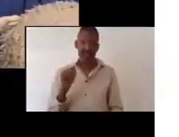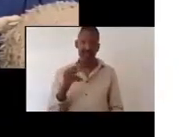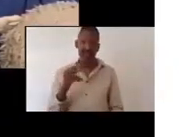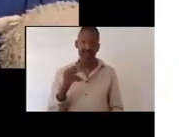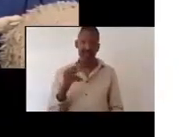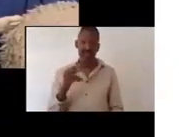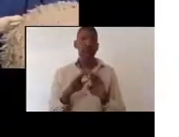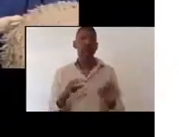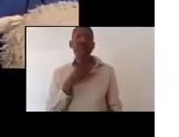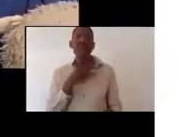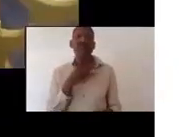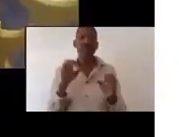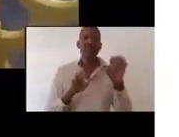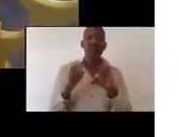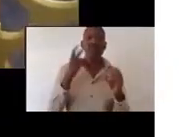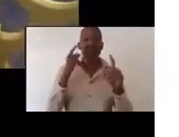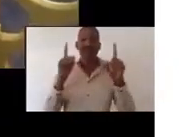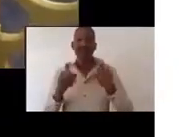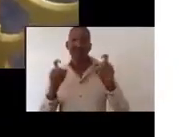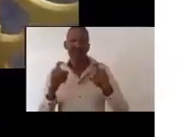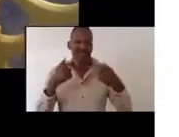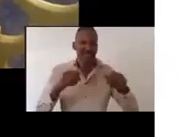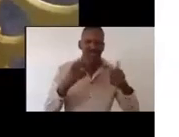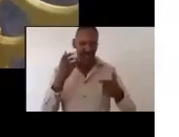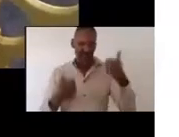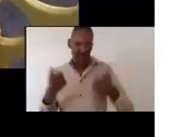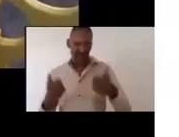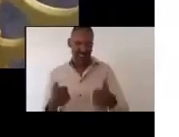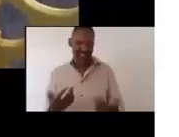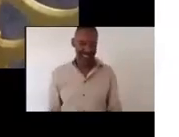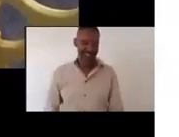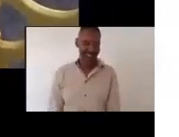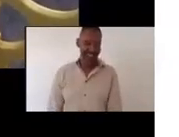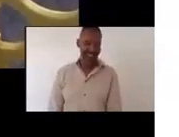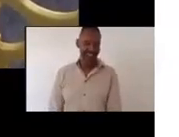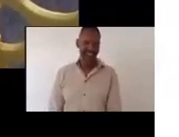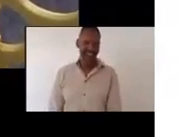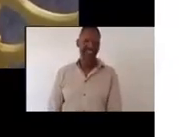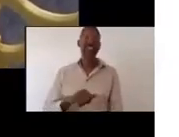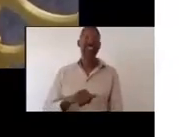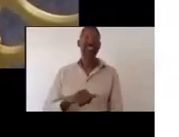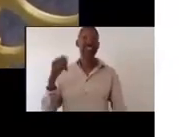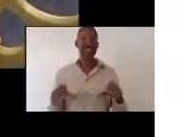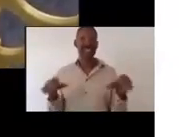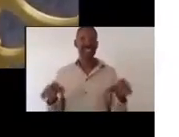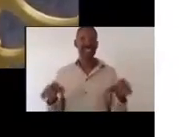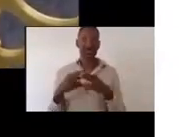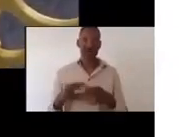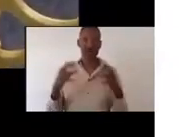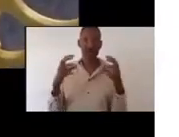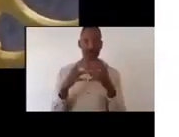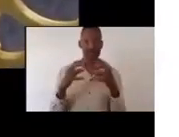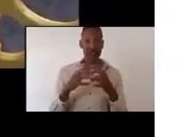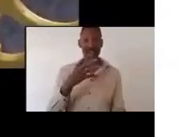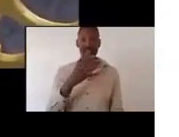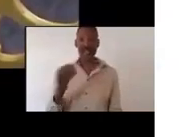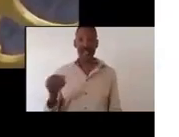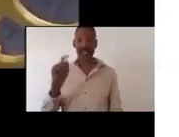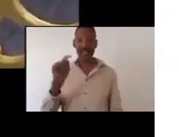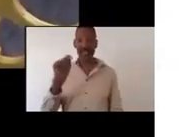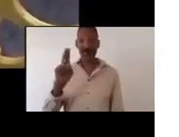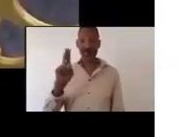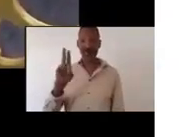And then another program, we do frequently called balls in tubes. Children are given a variety of balls, tubes and boards to explore.